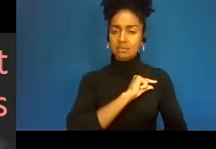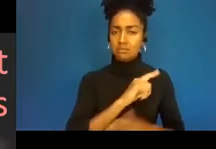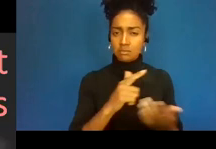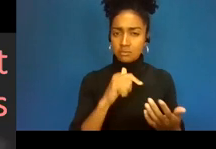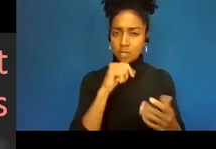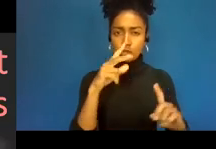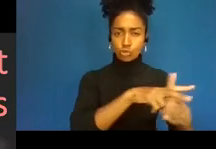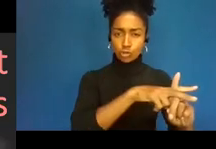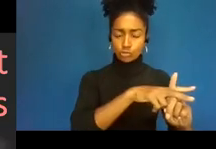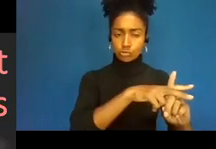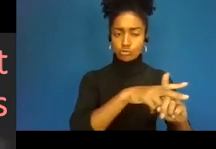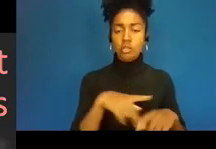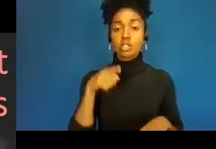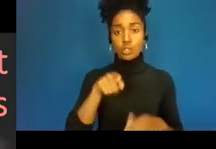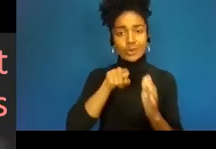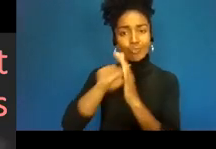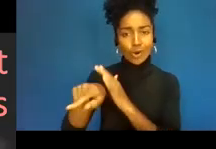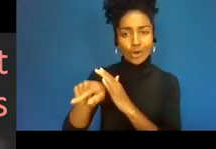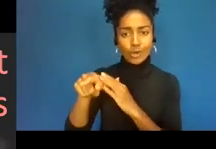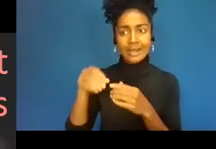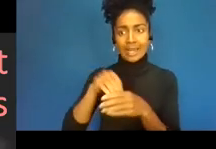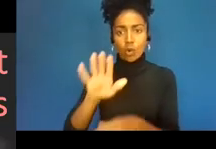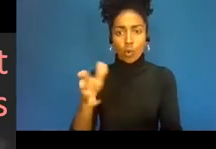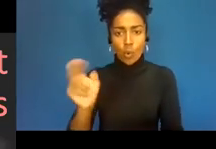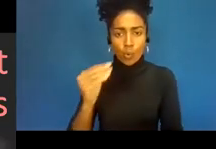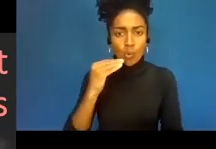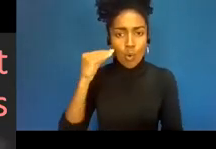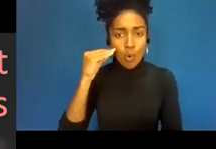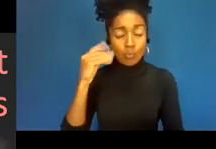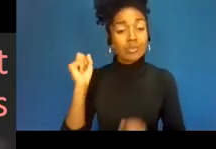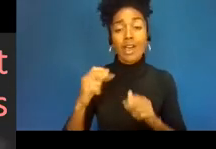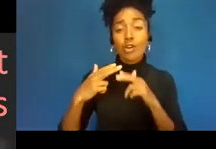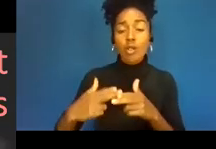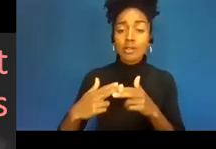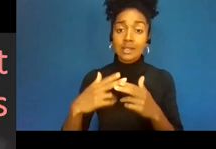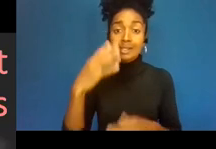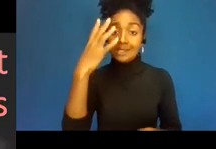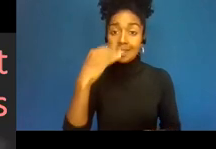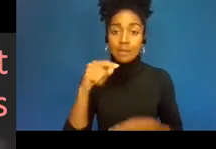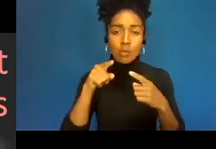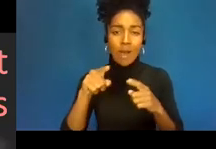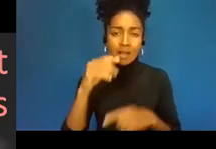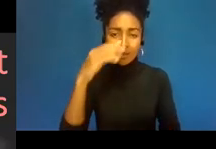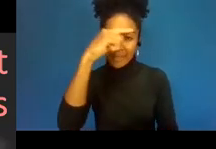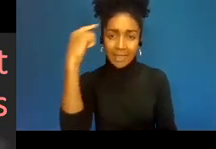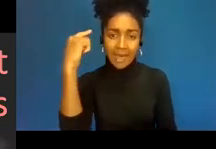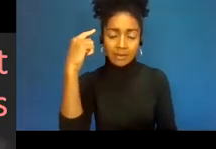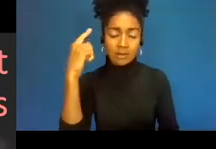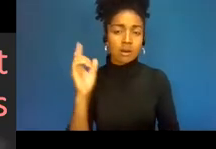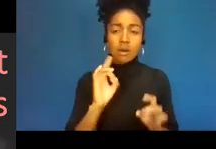We could call it "sleeping while Black." There are so many things that are occurring, particularly at a heightened rate,